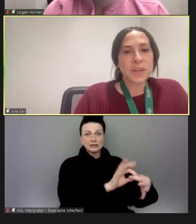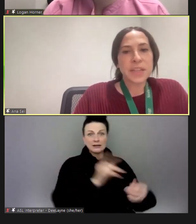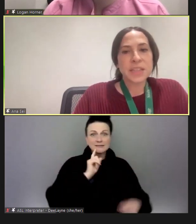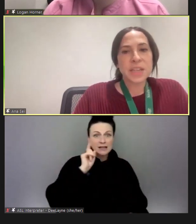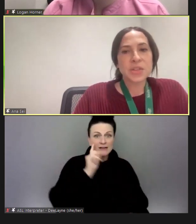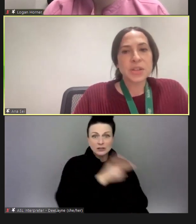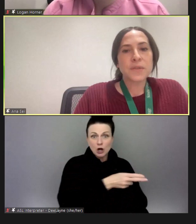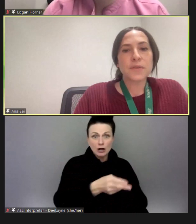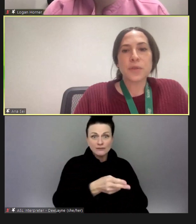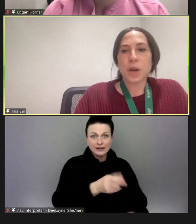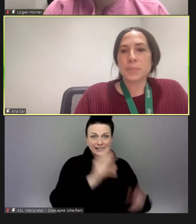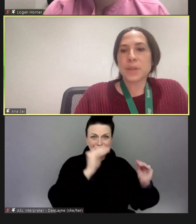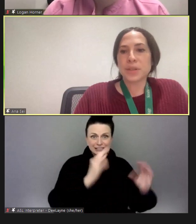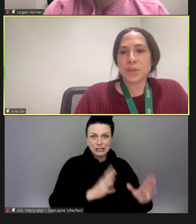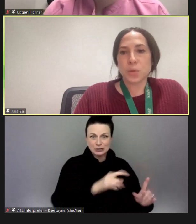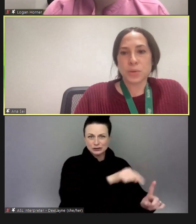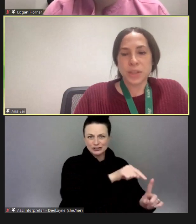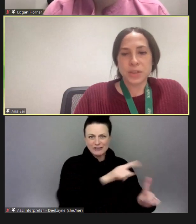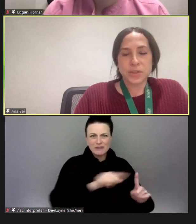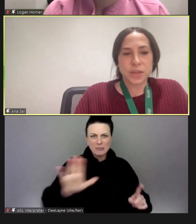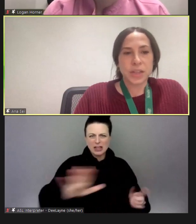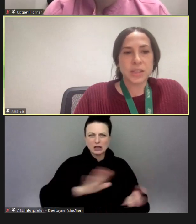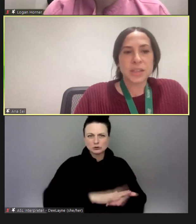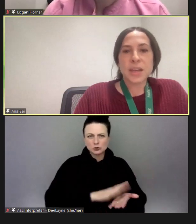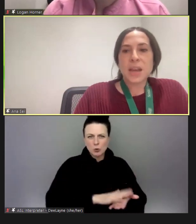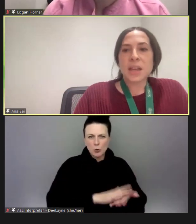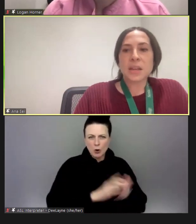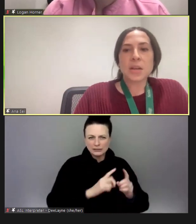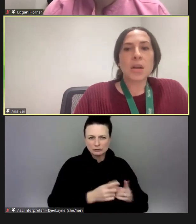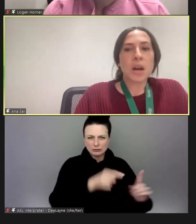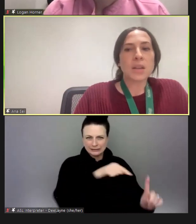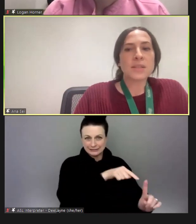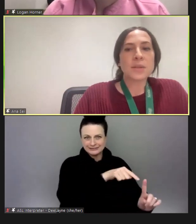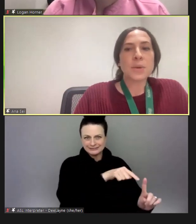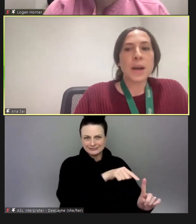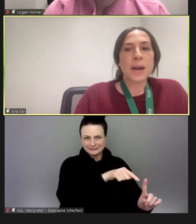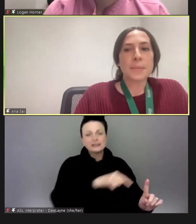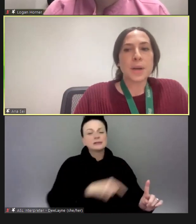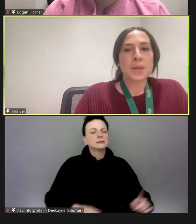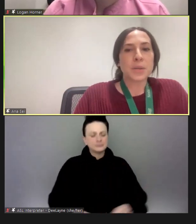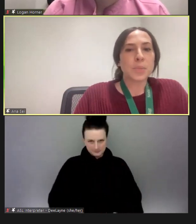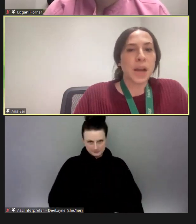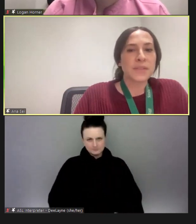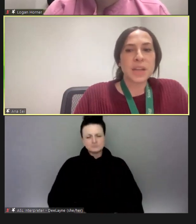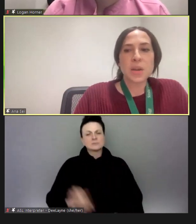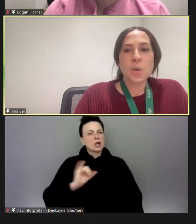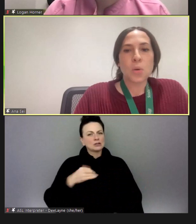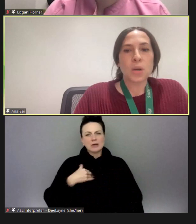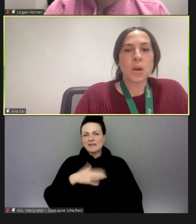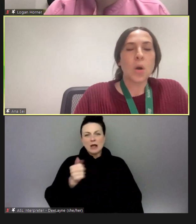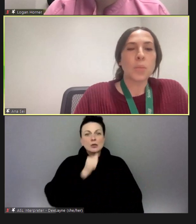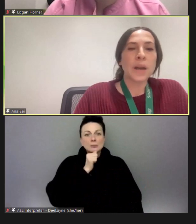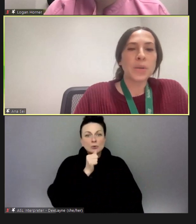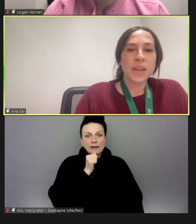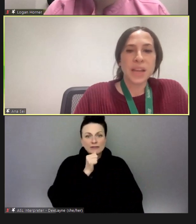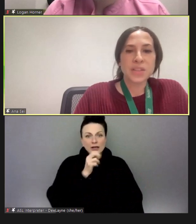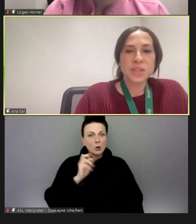teacher from their school district and there are also um other private or Home